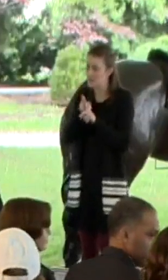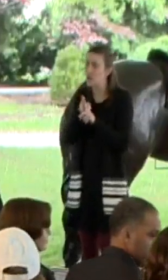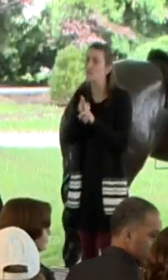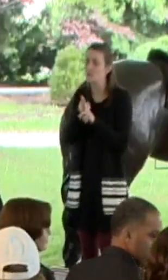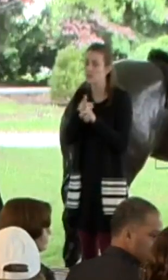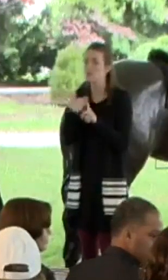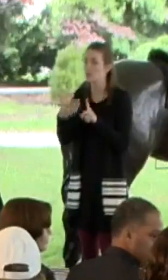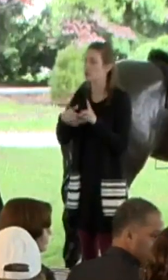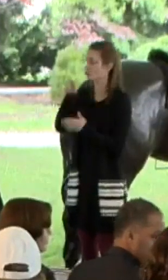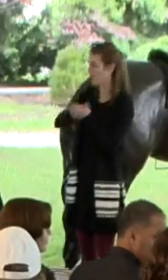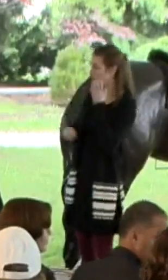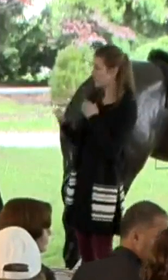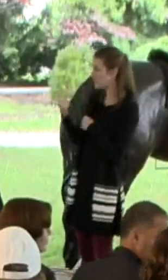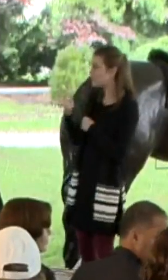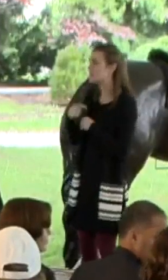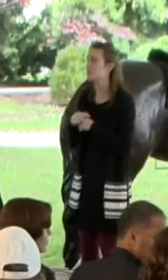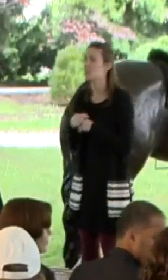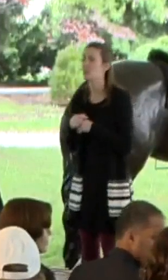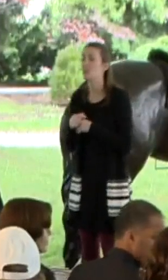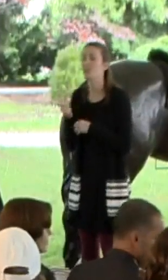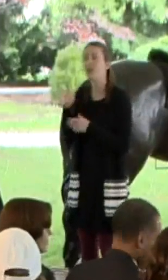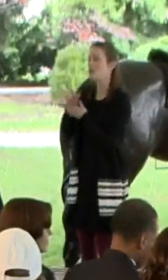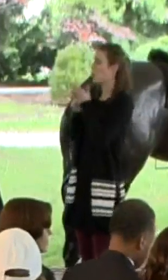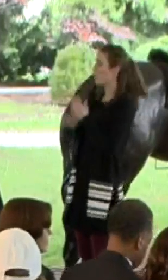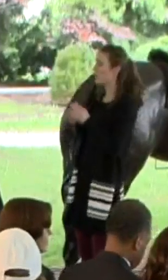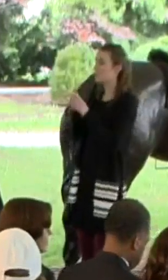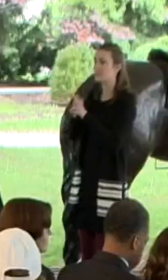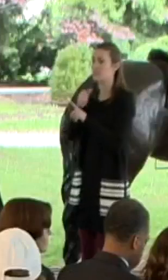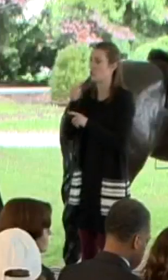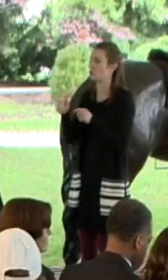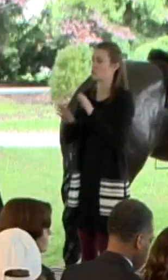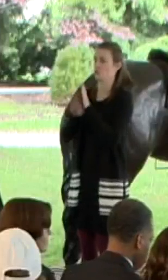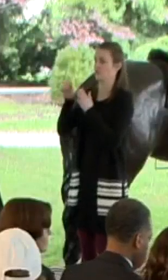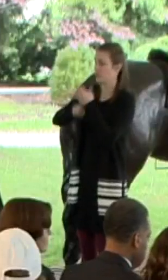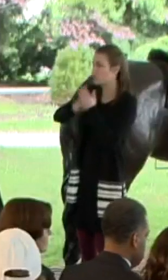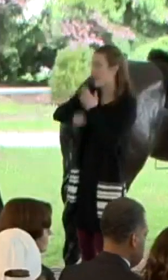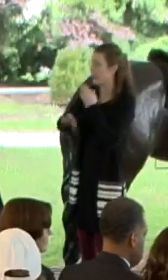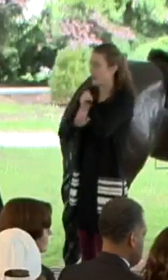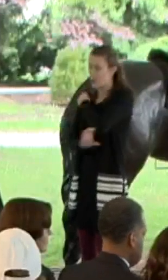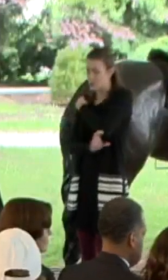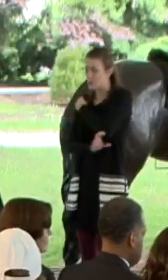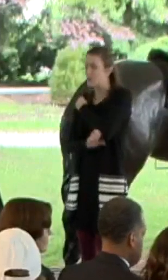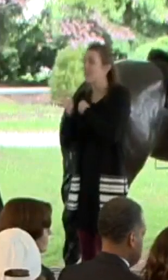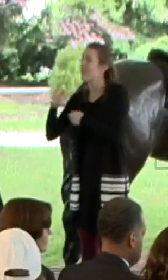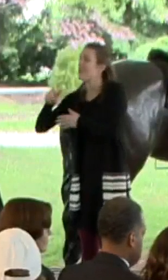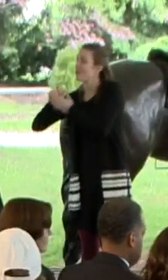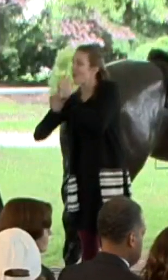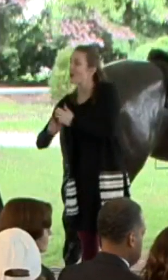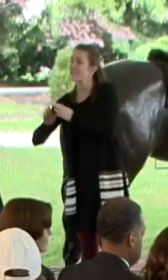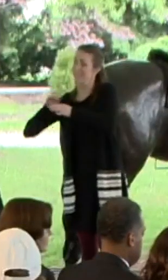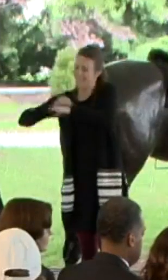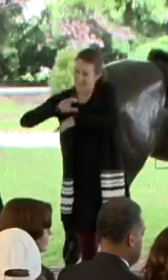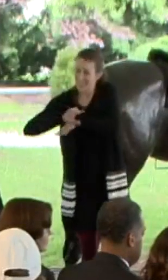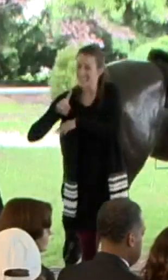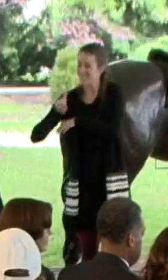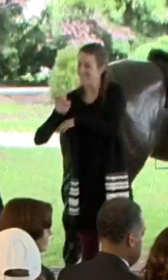DEMOCRACY WE HAVE TO GIVE DEMOCRACY. NOW, WHILE I UNDERSTAND LAW